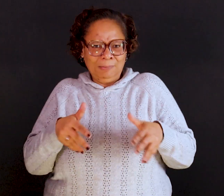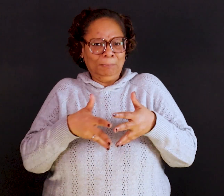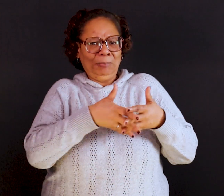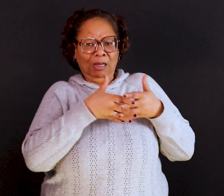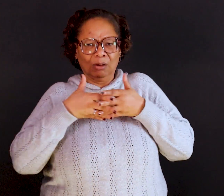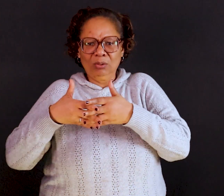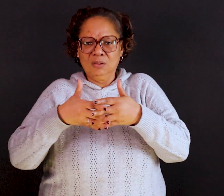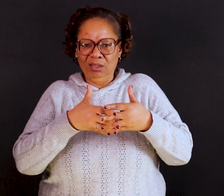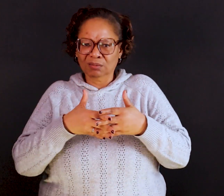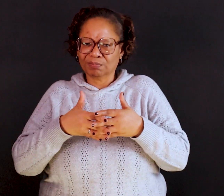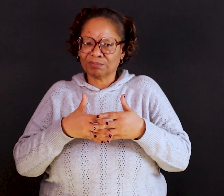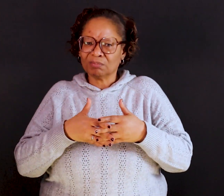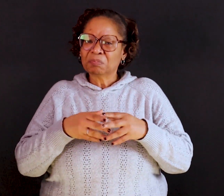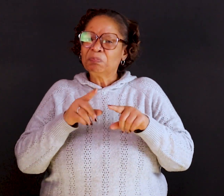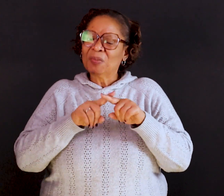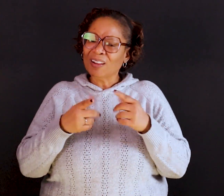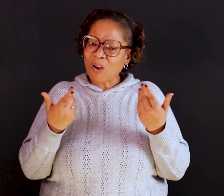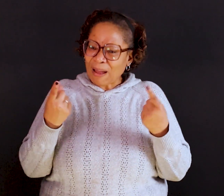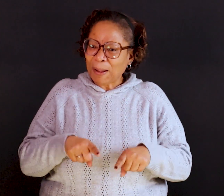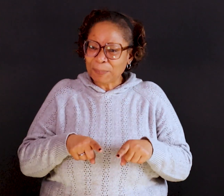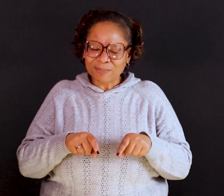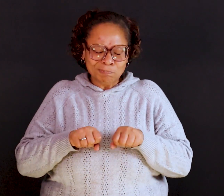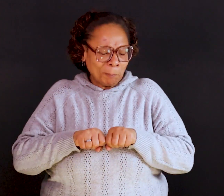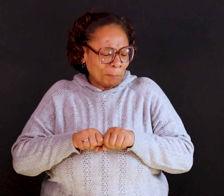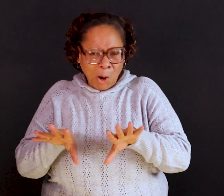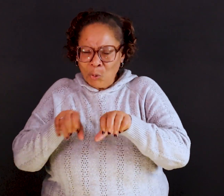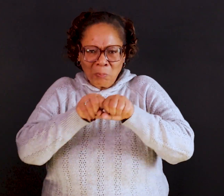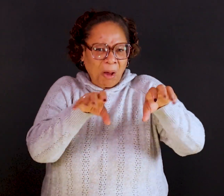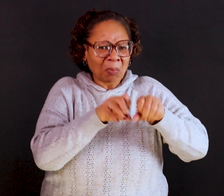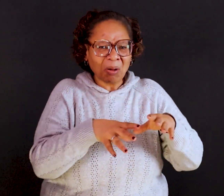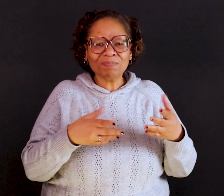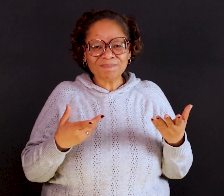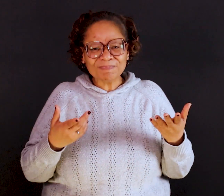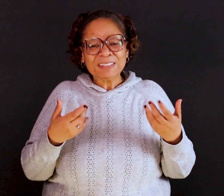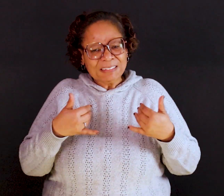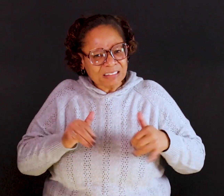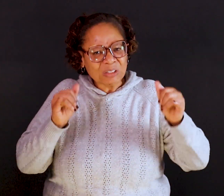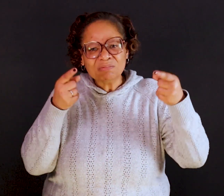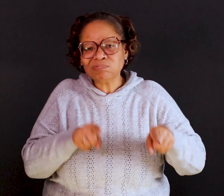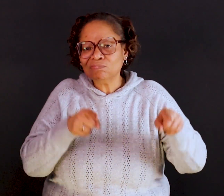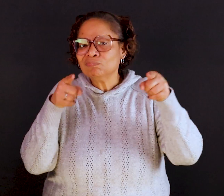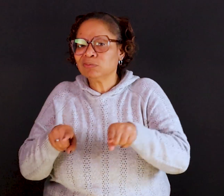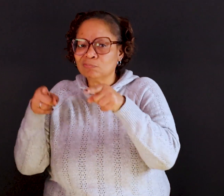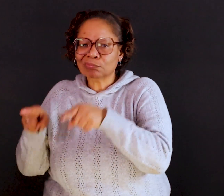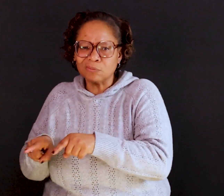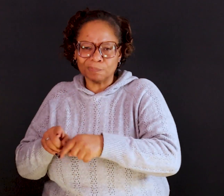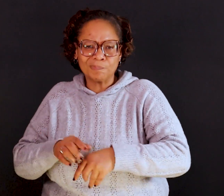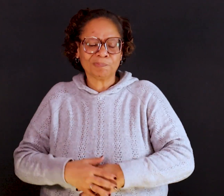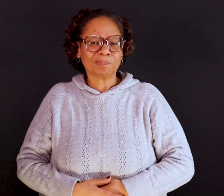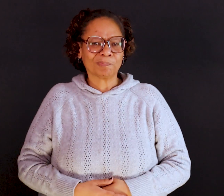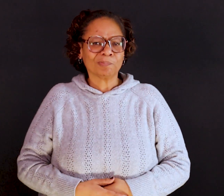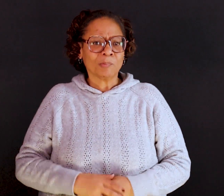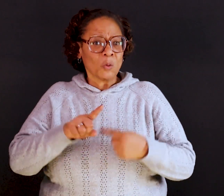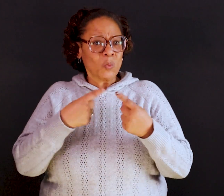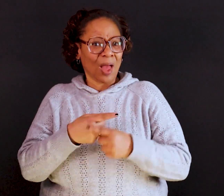in the United States, but outbreaks can and do still occur.